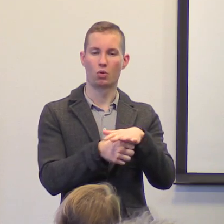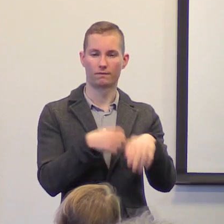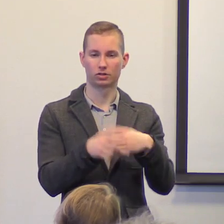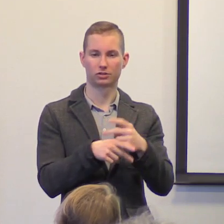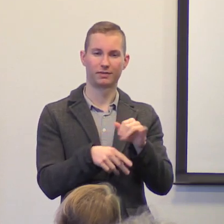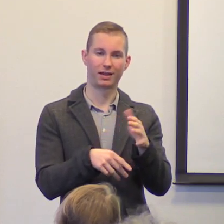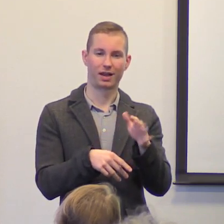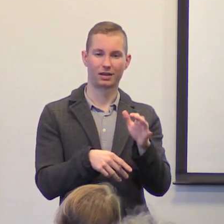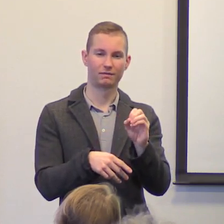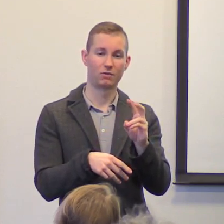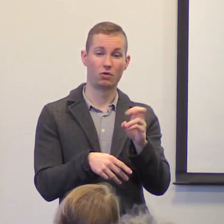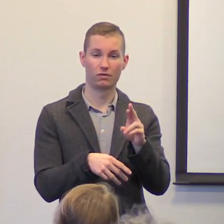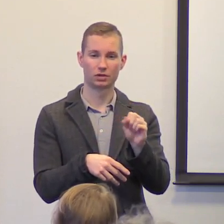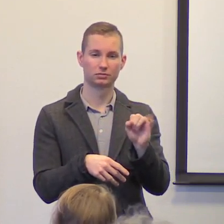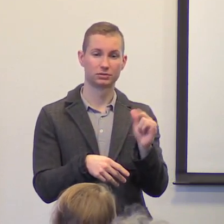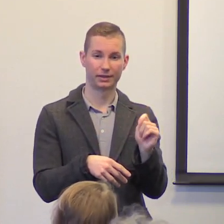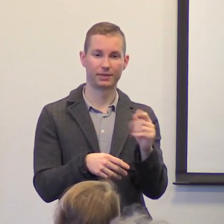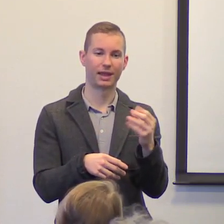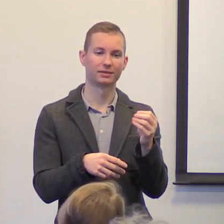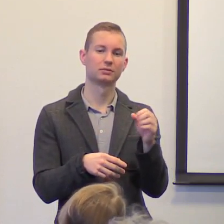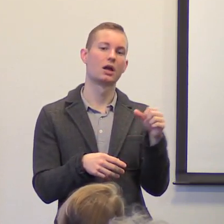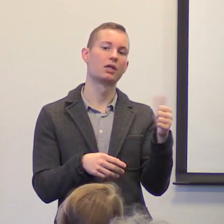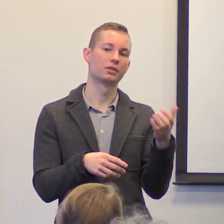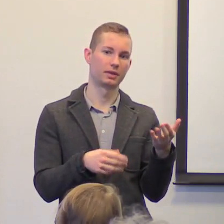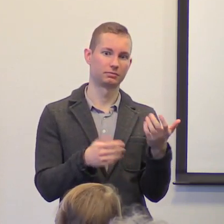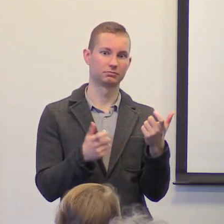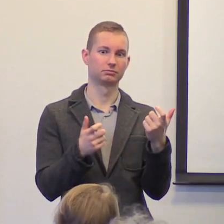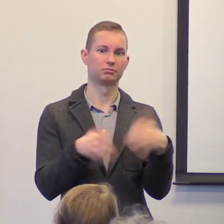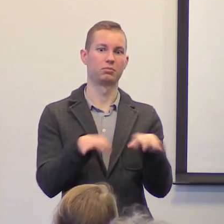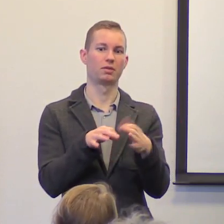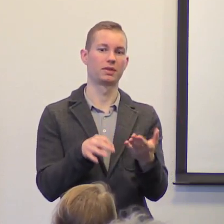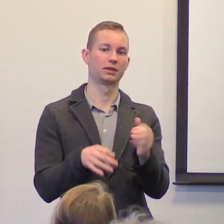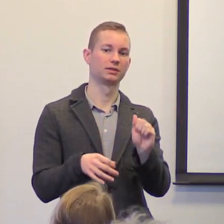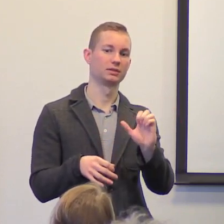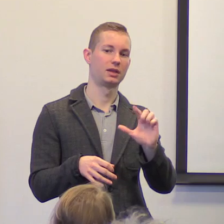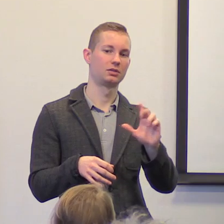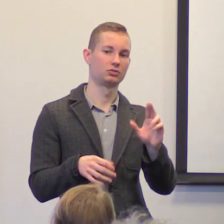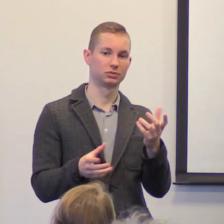oversight as well as another major thing that the ACLU does is Know Your Rights.